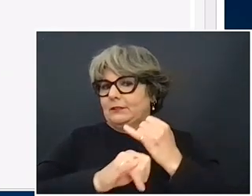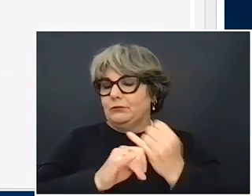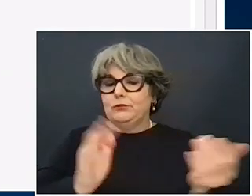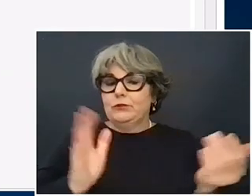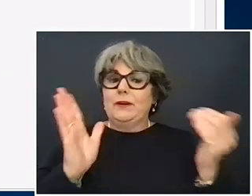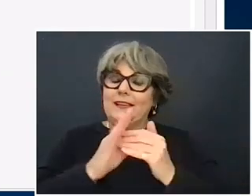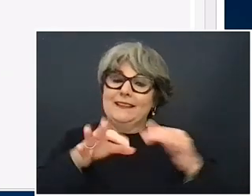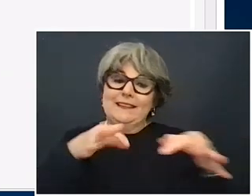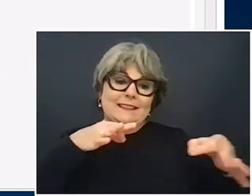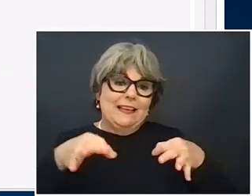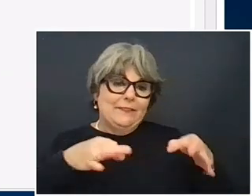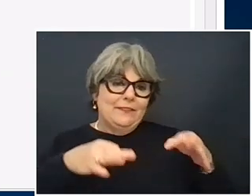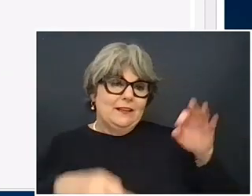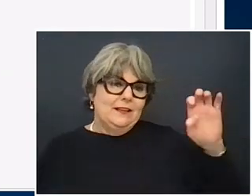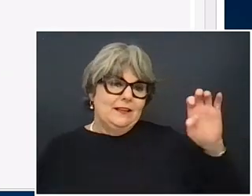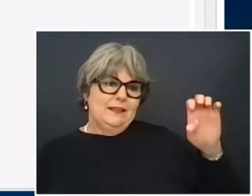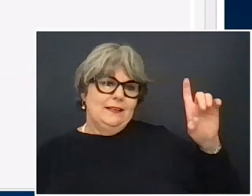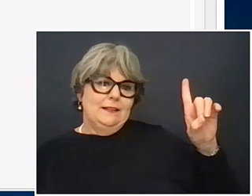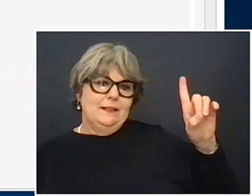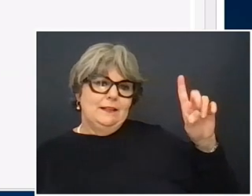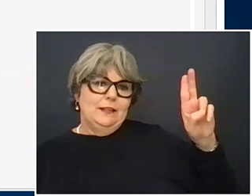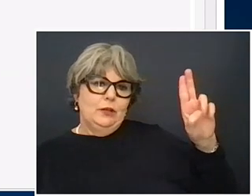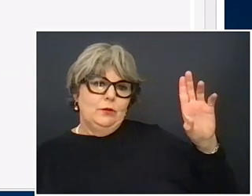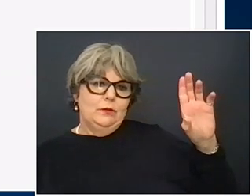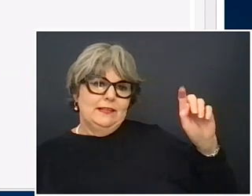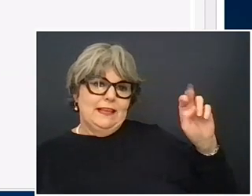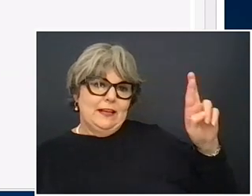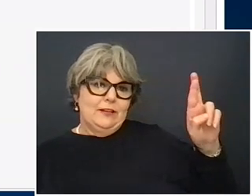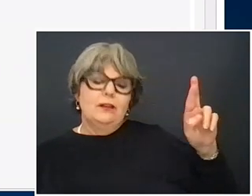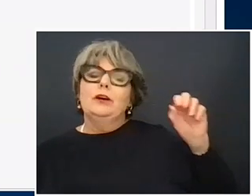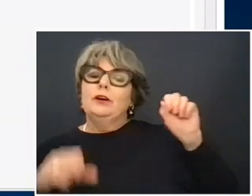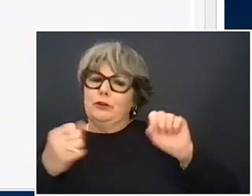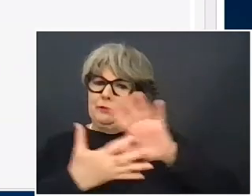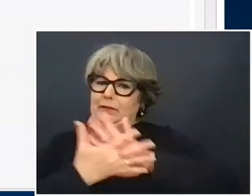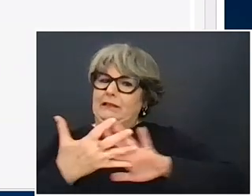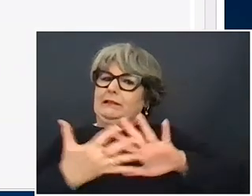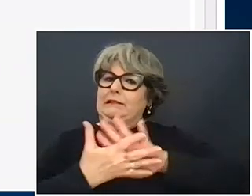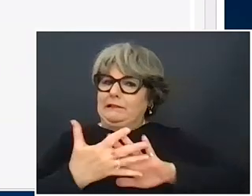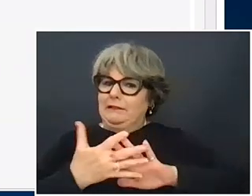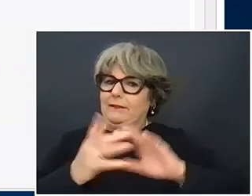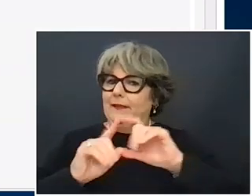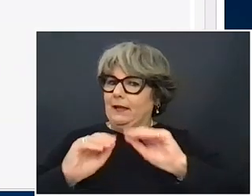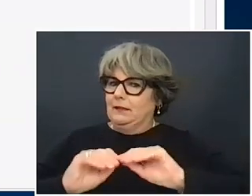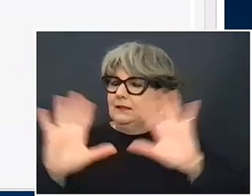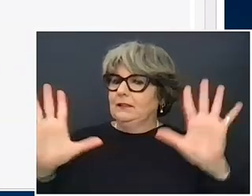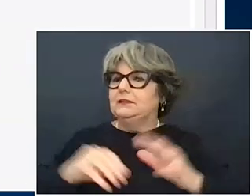Yeah, there could be some fudge there. So based on our requirements for the